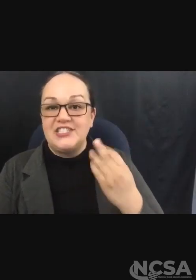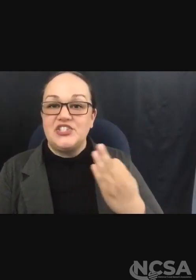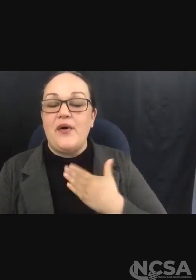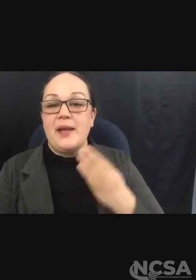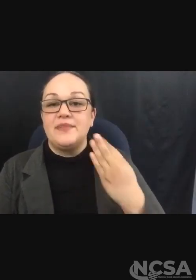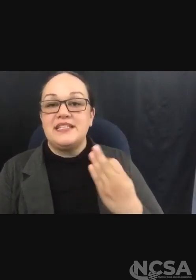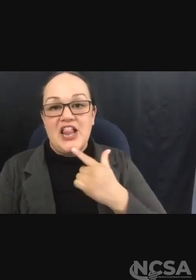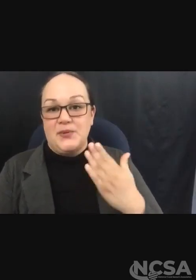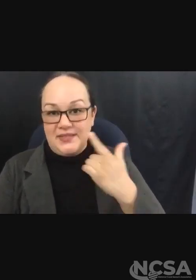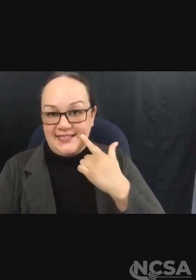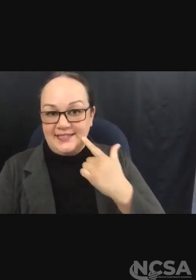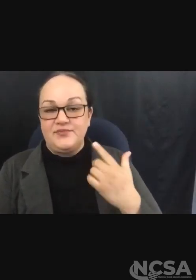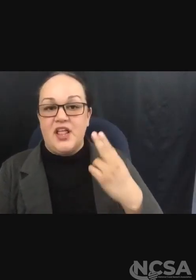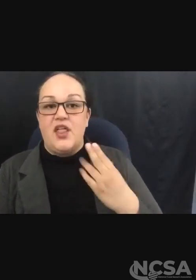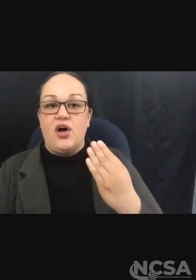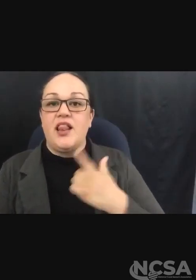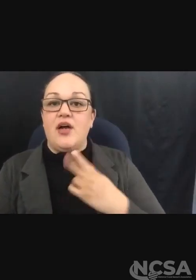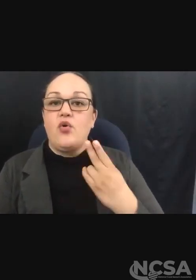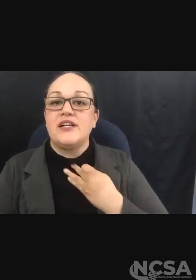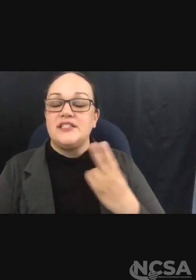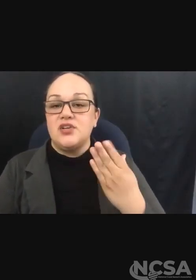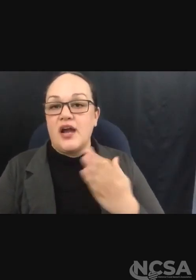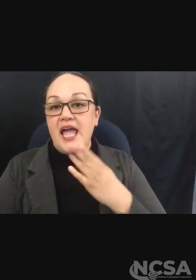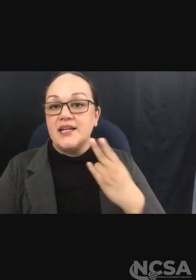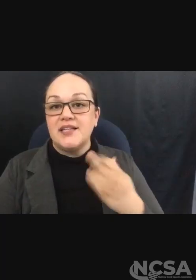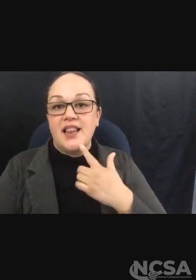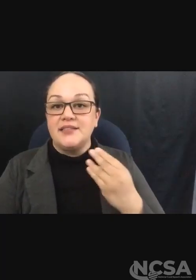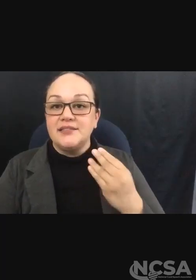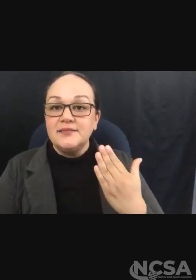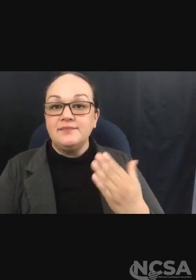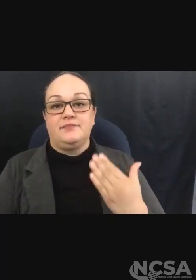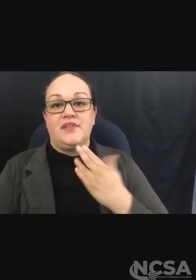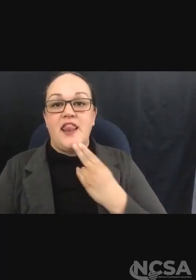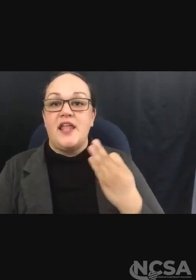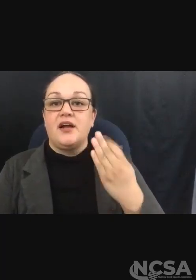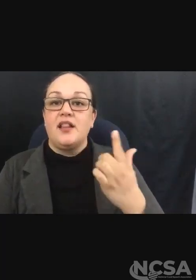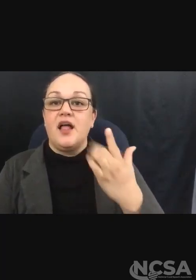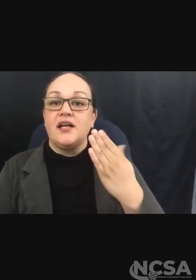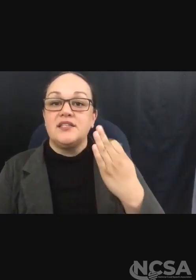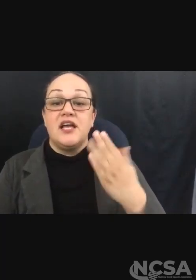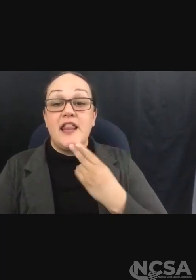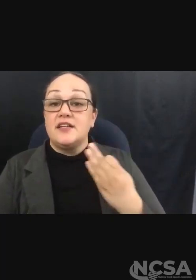You know, the online courses are excellent. And there are lots of there are also lots of Youtube videos.